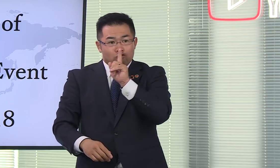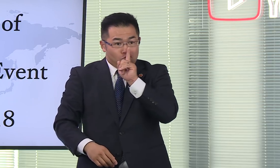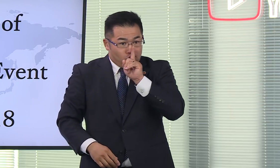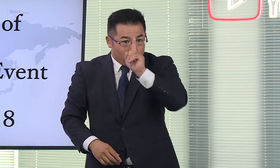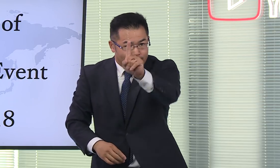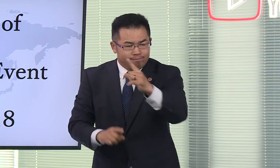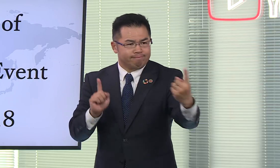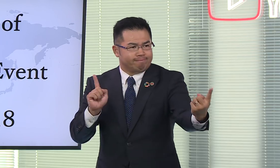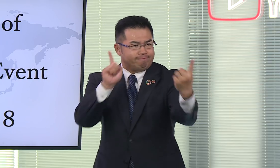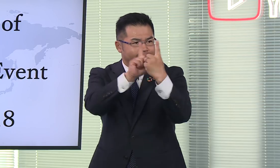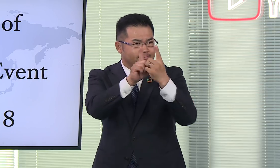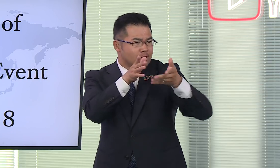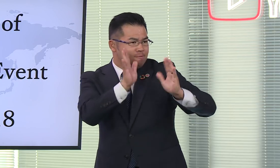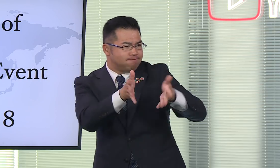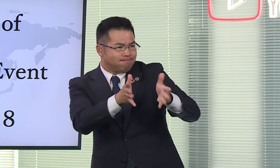be involved, at the same time within the